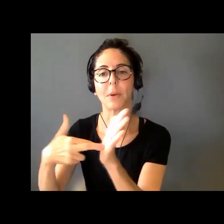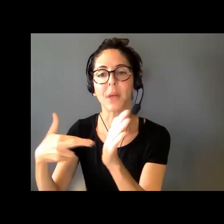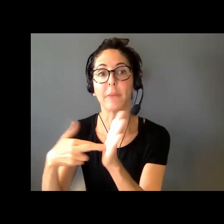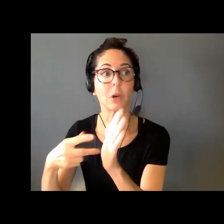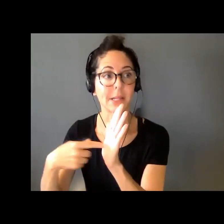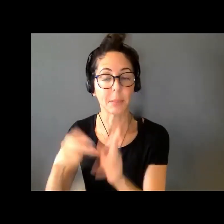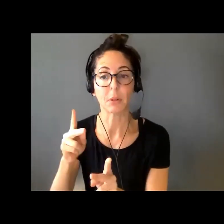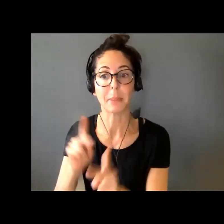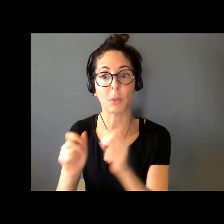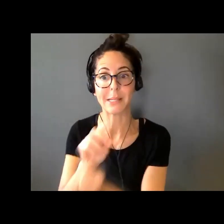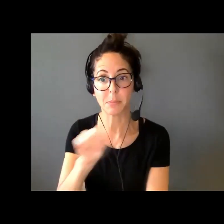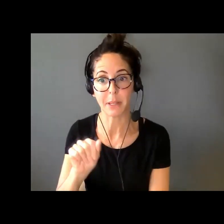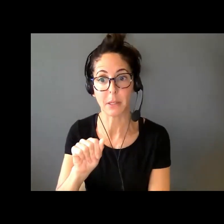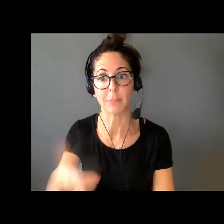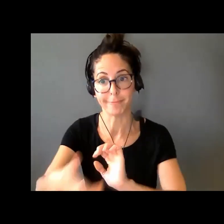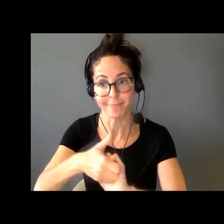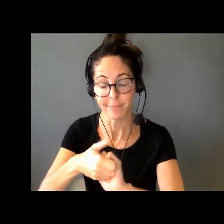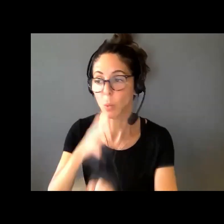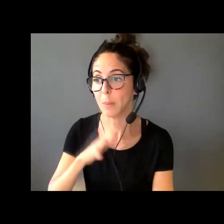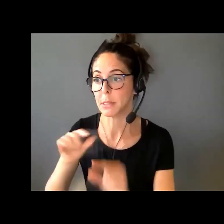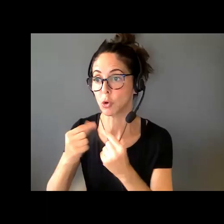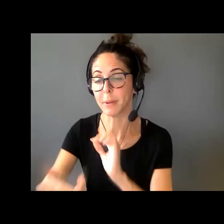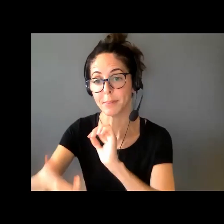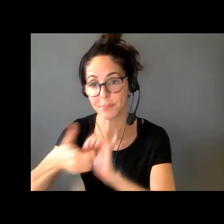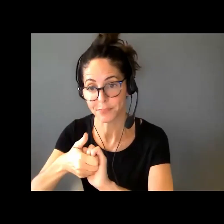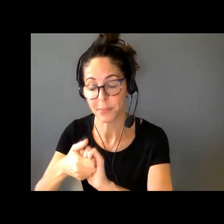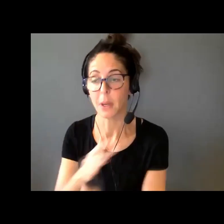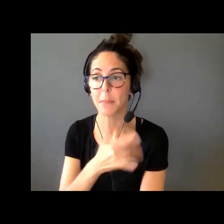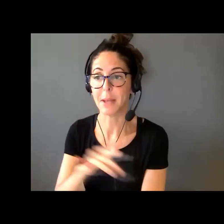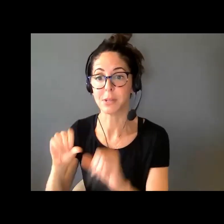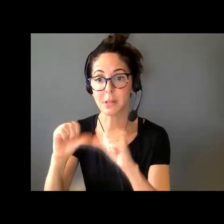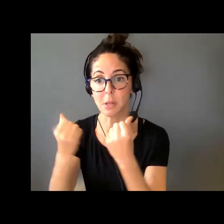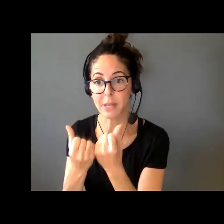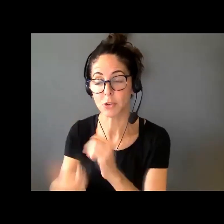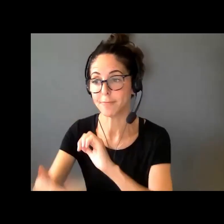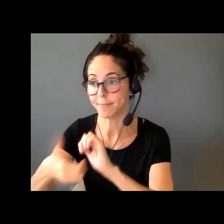with disabilities, women's groups, patient associations, local or grassroot associations